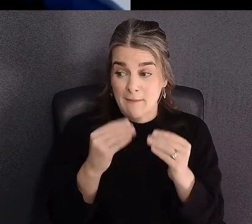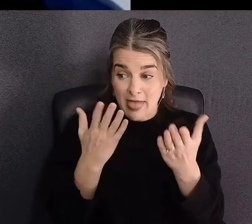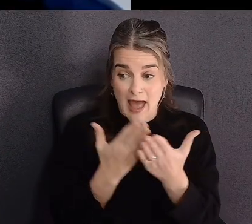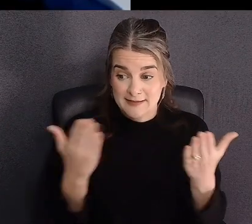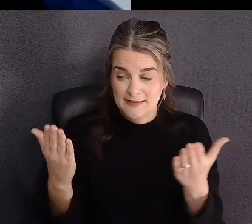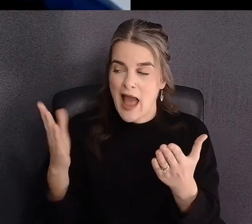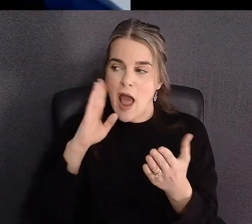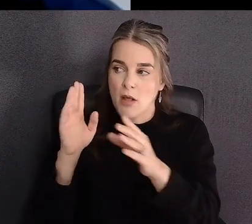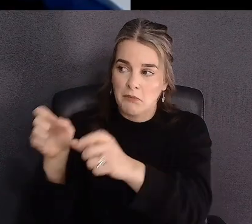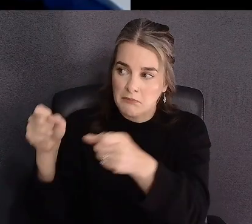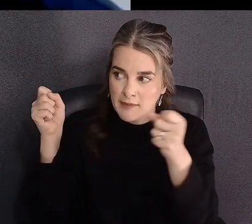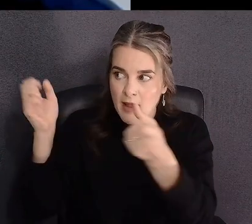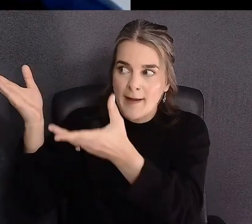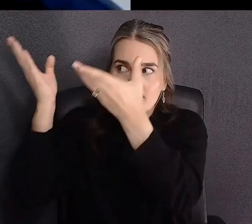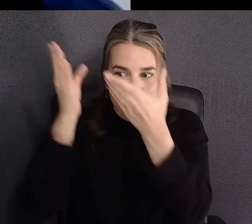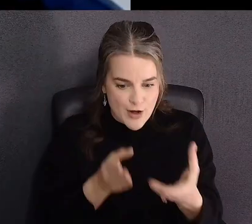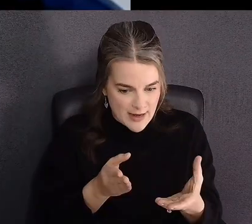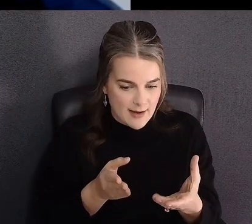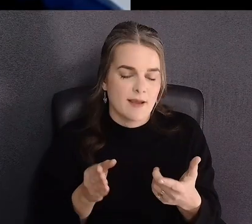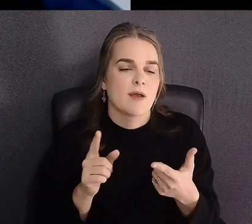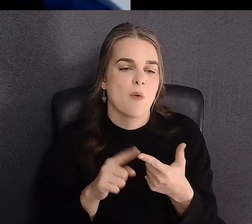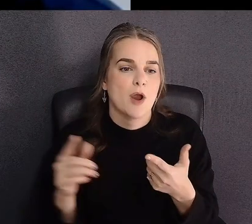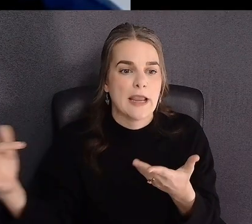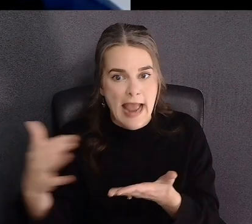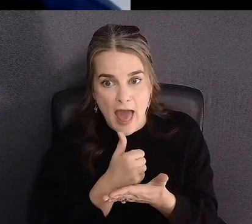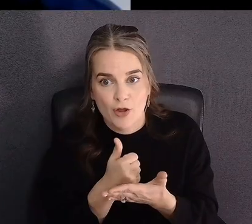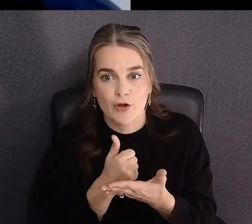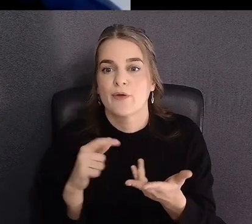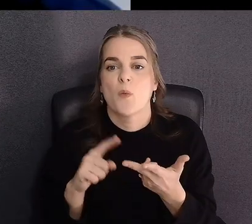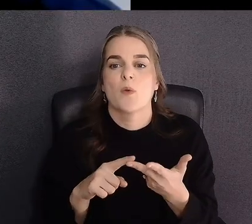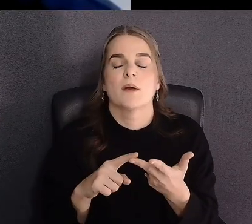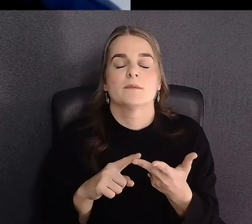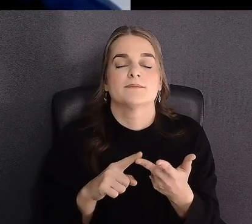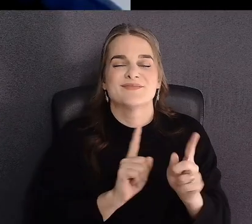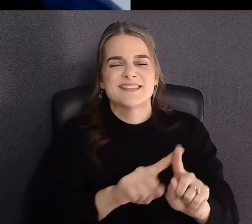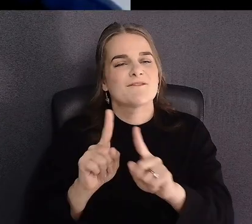Now, gather your supplies, whatever-- and really implementing a lot of steps